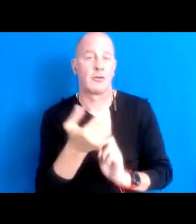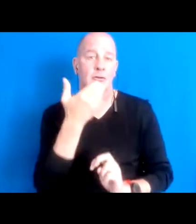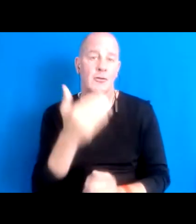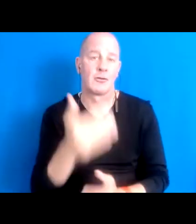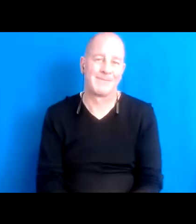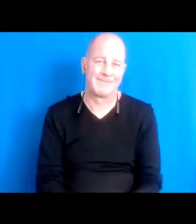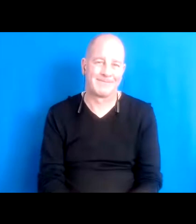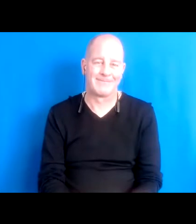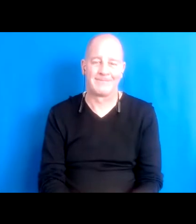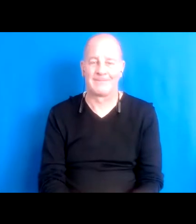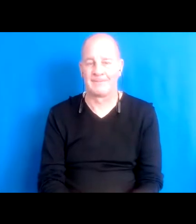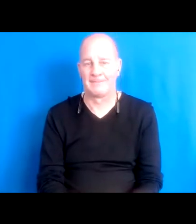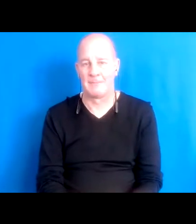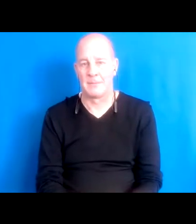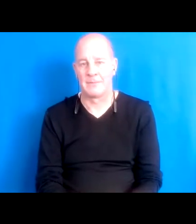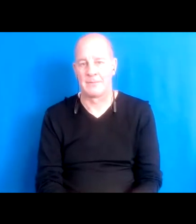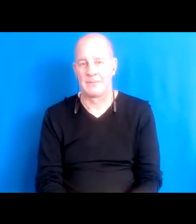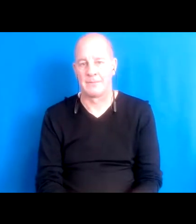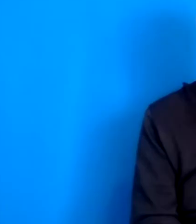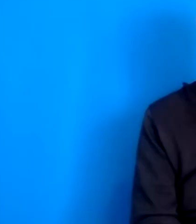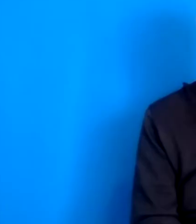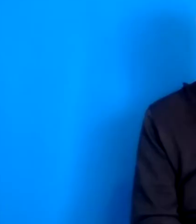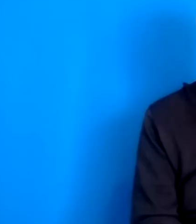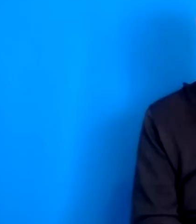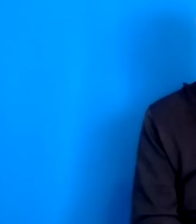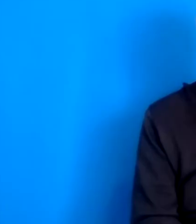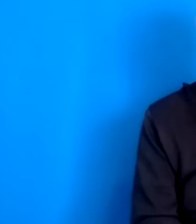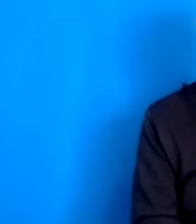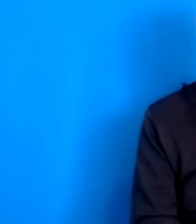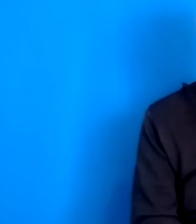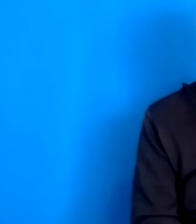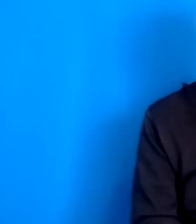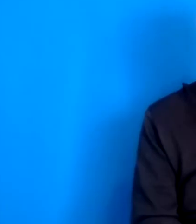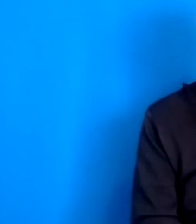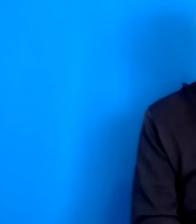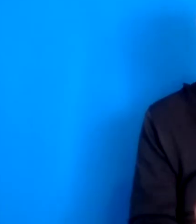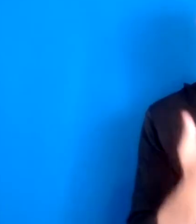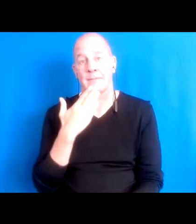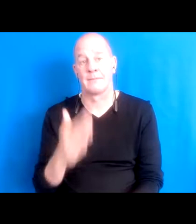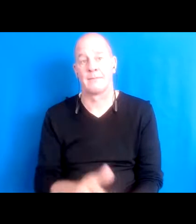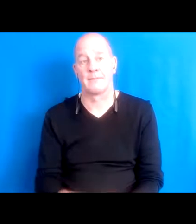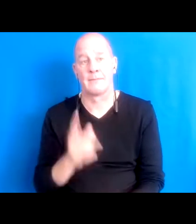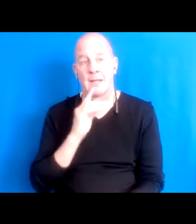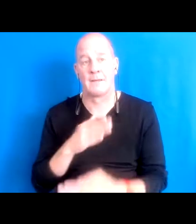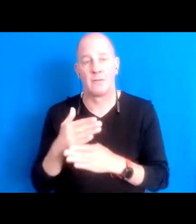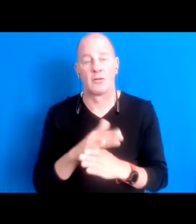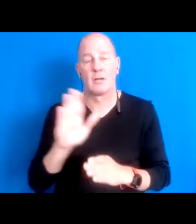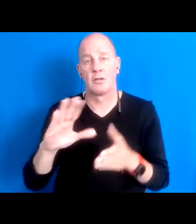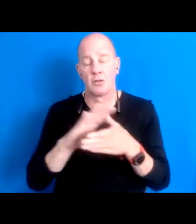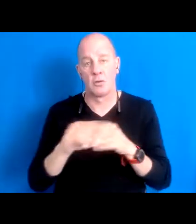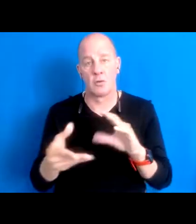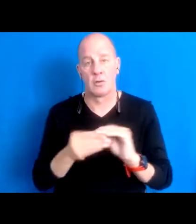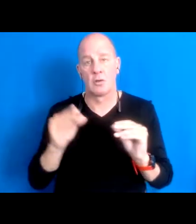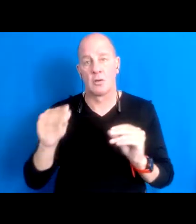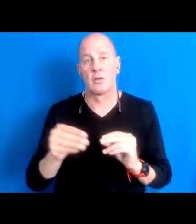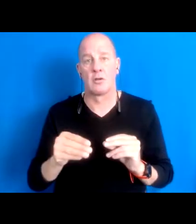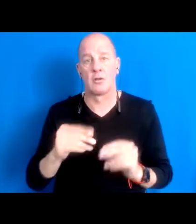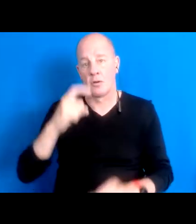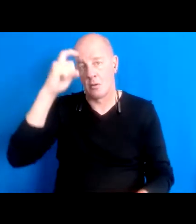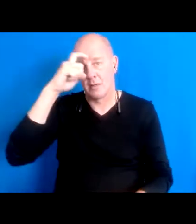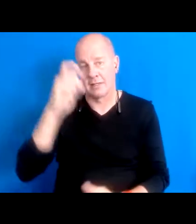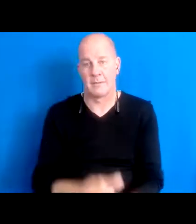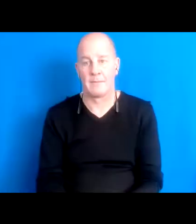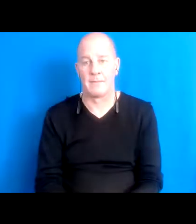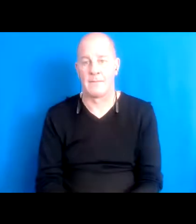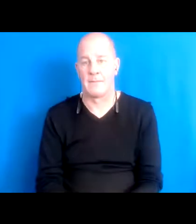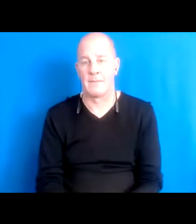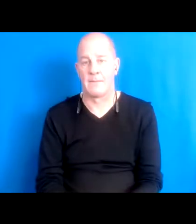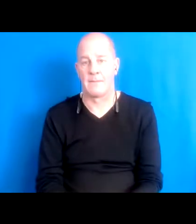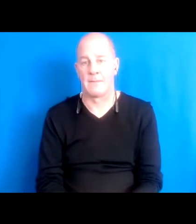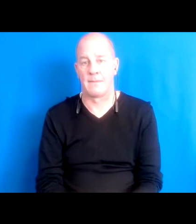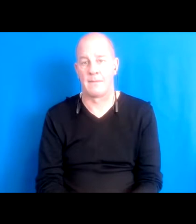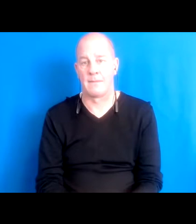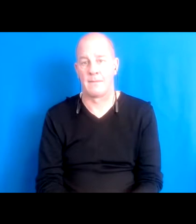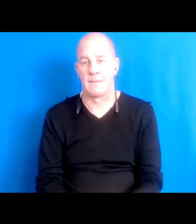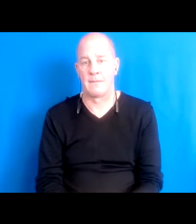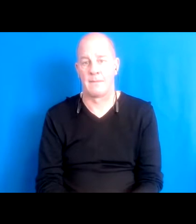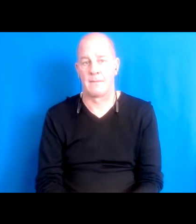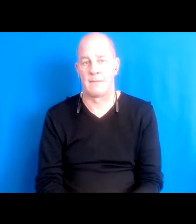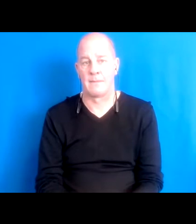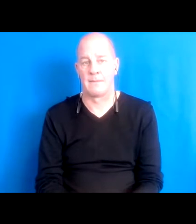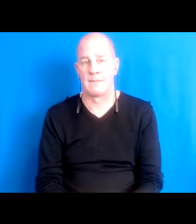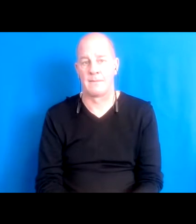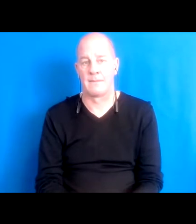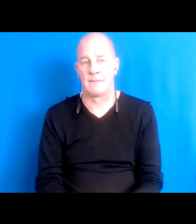16:08:01 Thank you, me go for sharing your story and your wisdom with us.